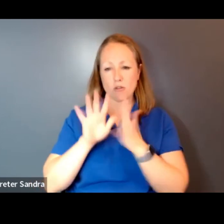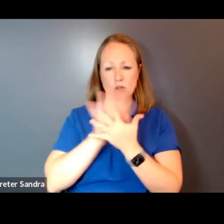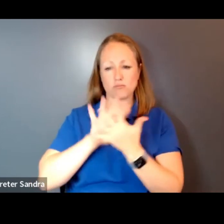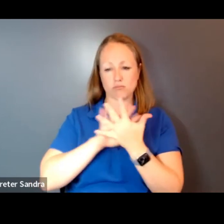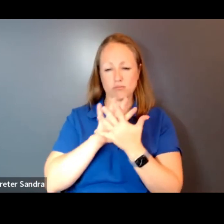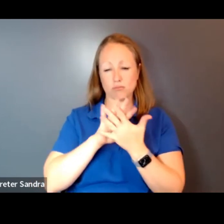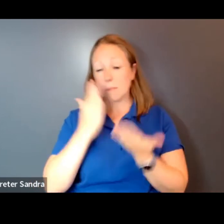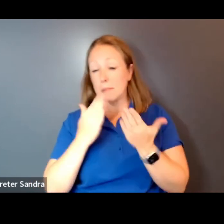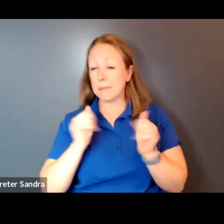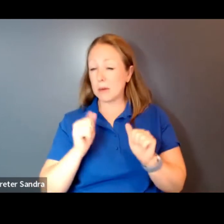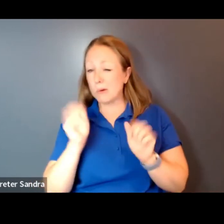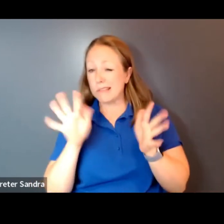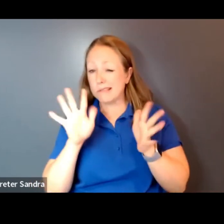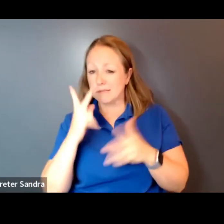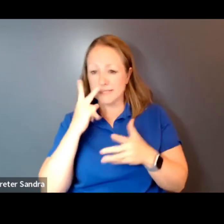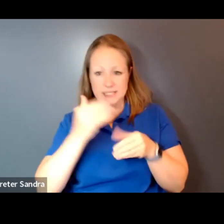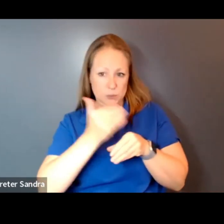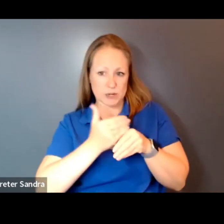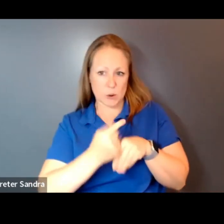see the window. I want to thank